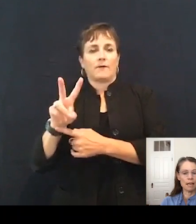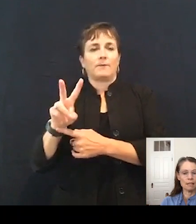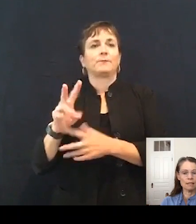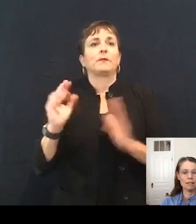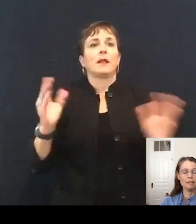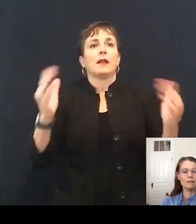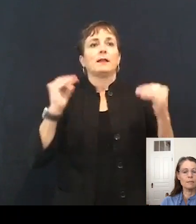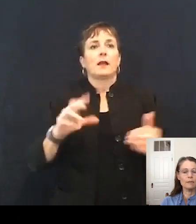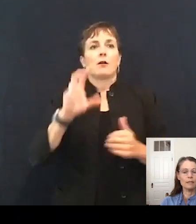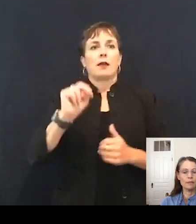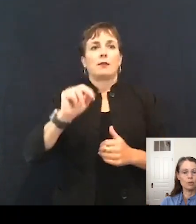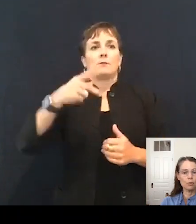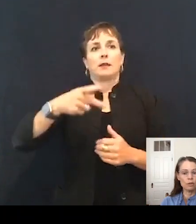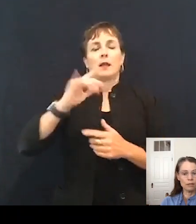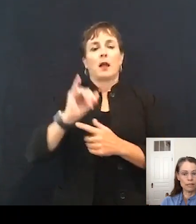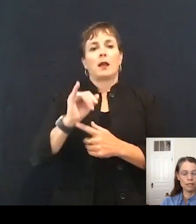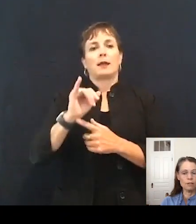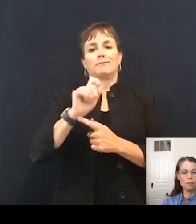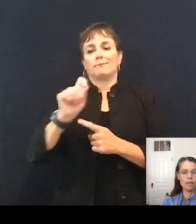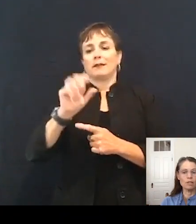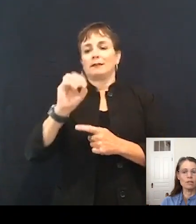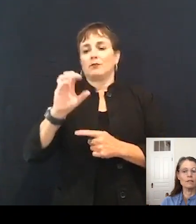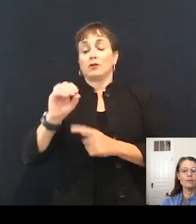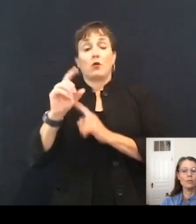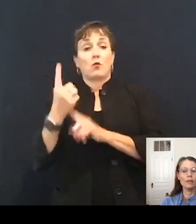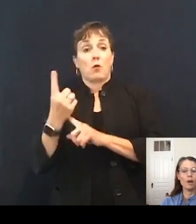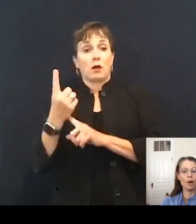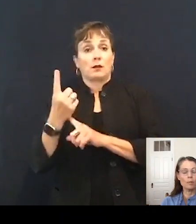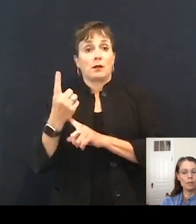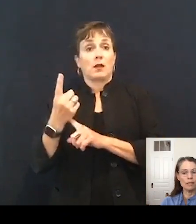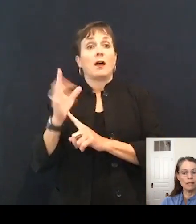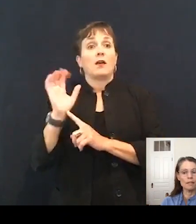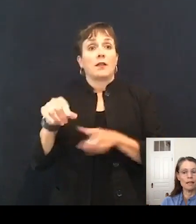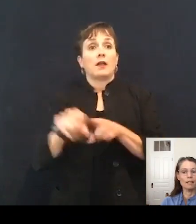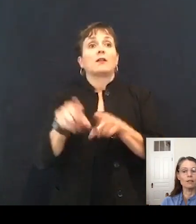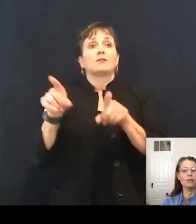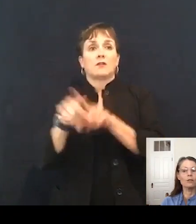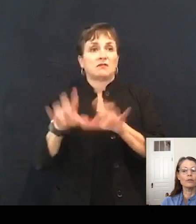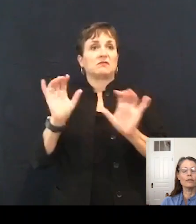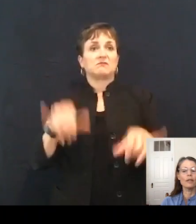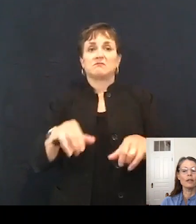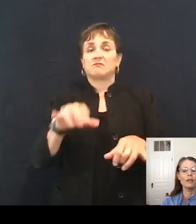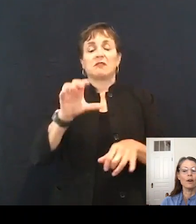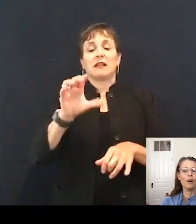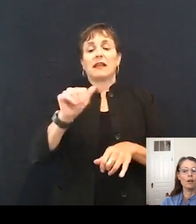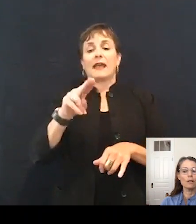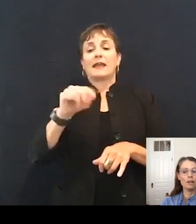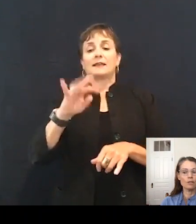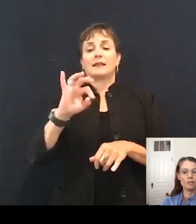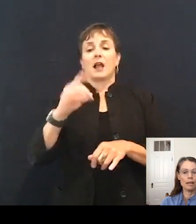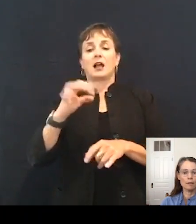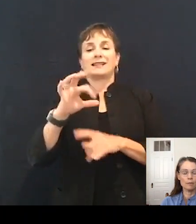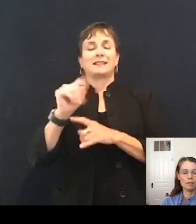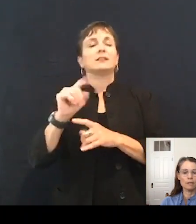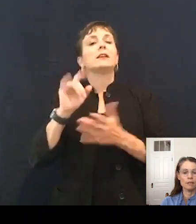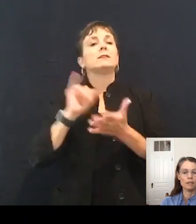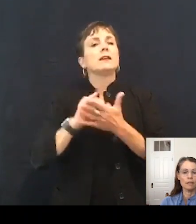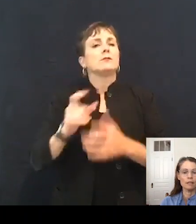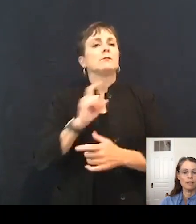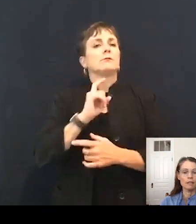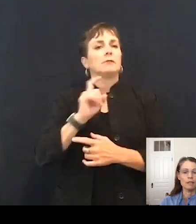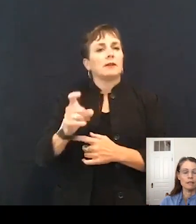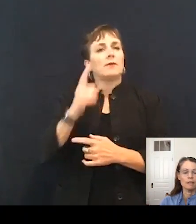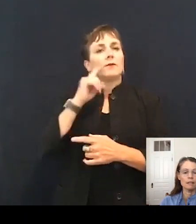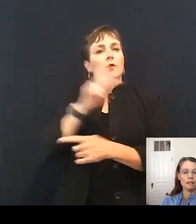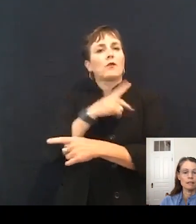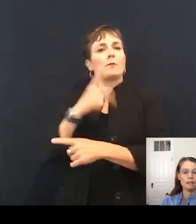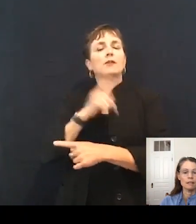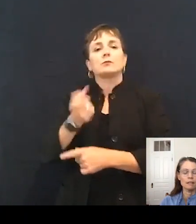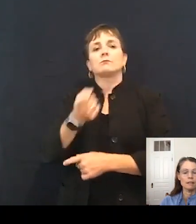orally to patients with RP, that includes all USH types.